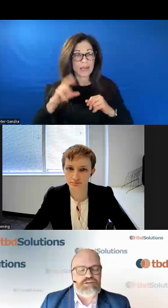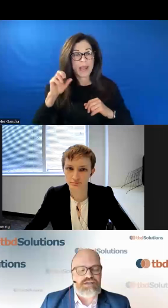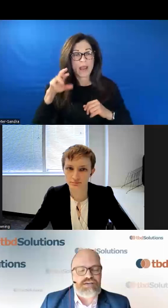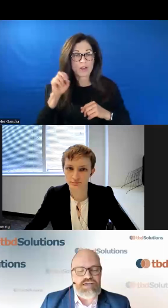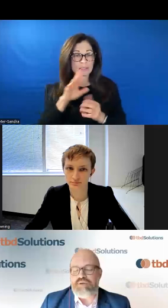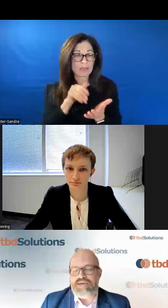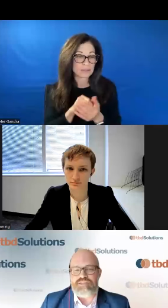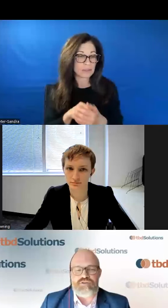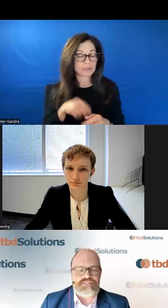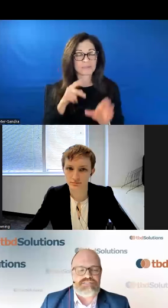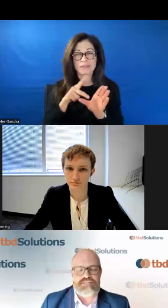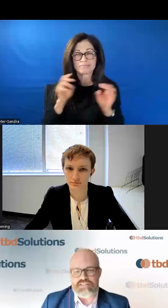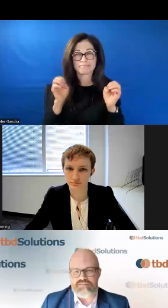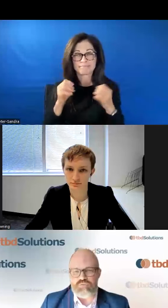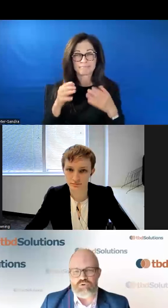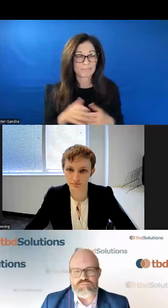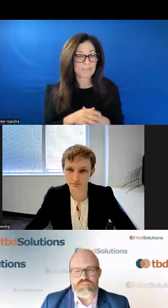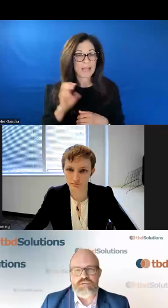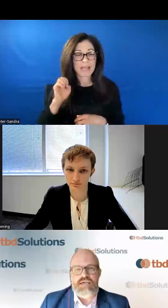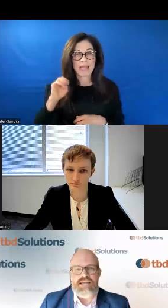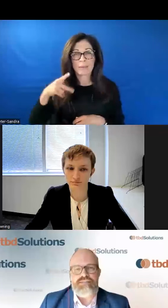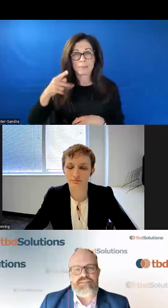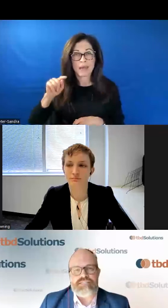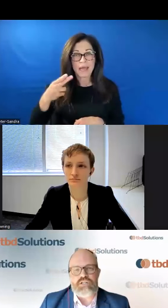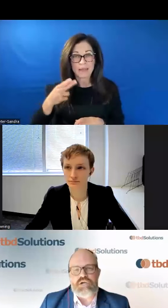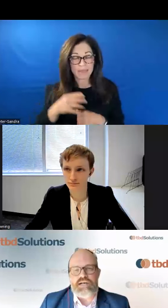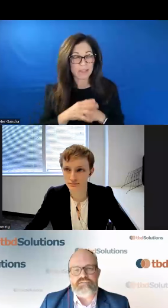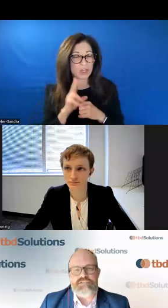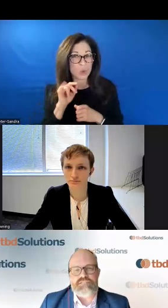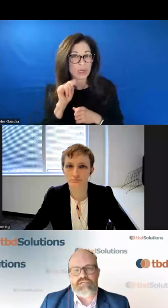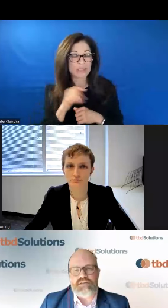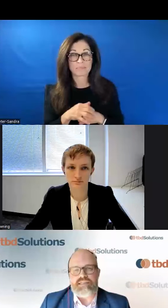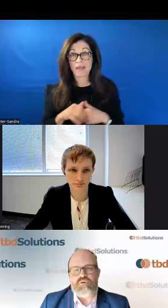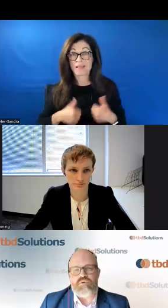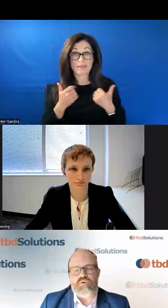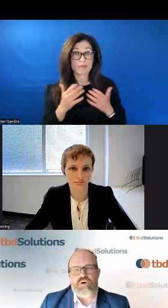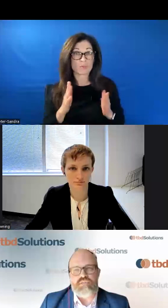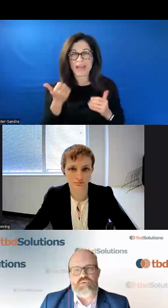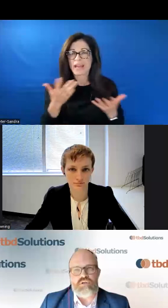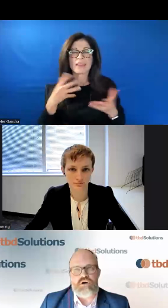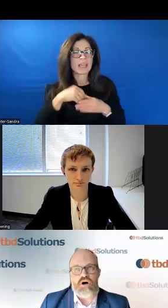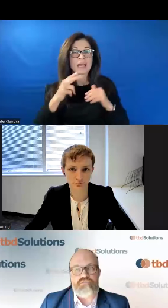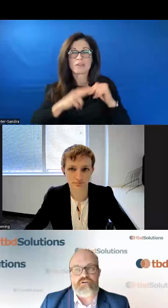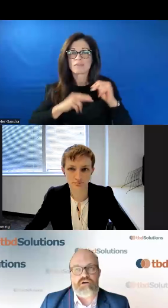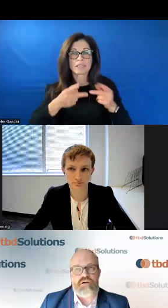EMPATHS, ANYTHING THAT WOULD OFFER